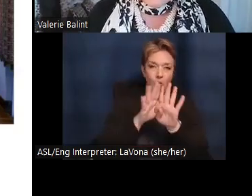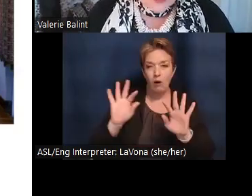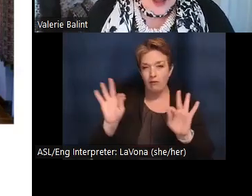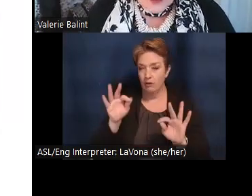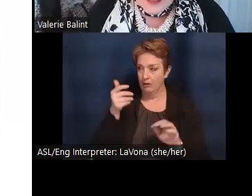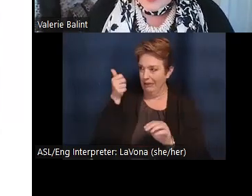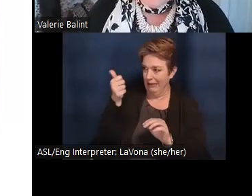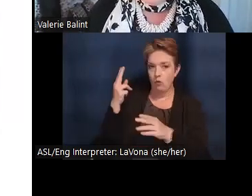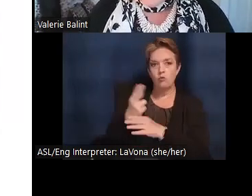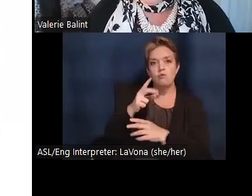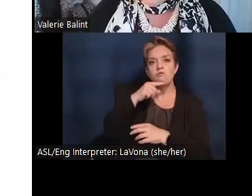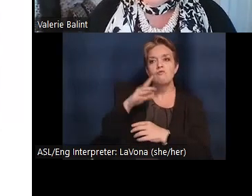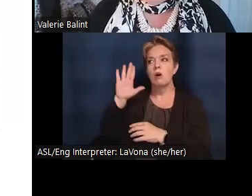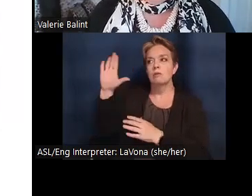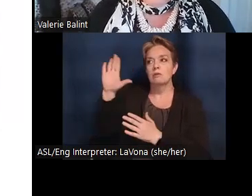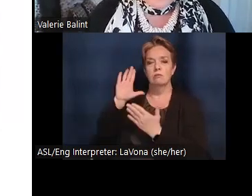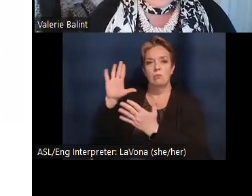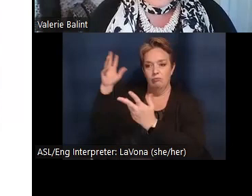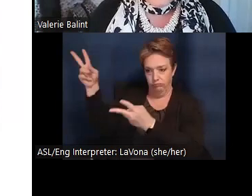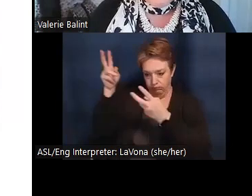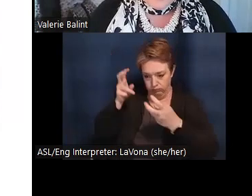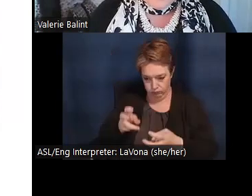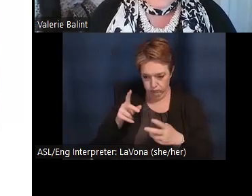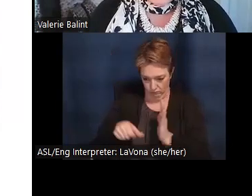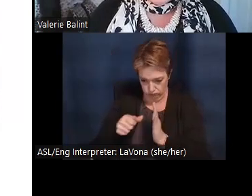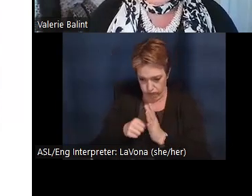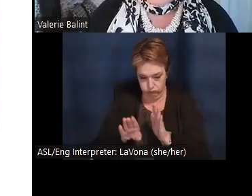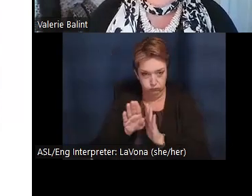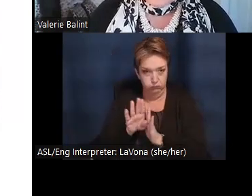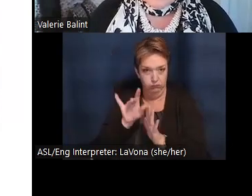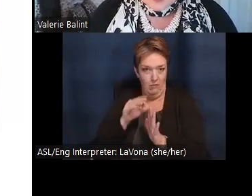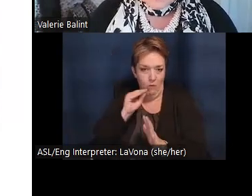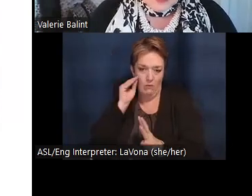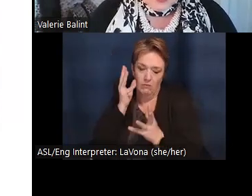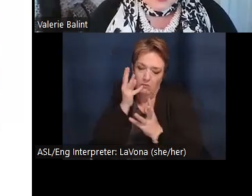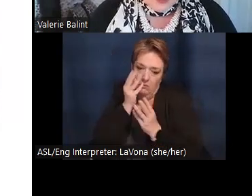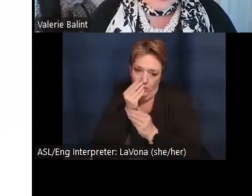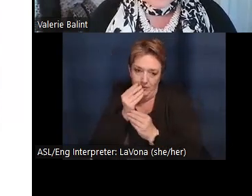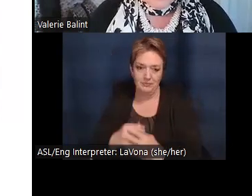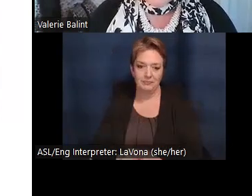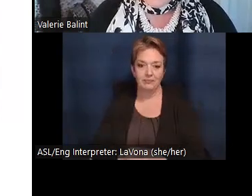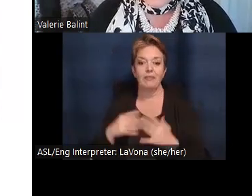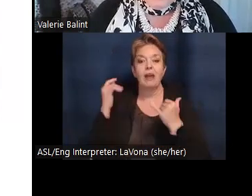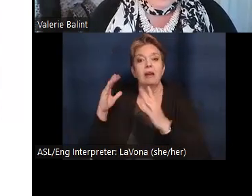But now let's set off for Abiquiú via Santa Fe, stopping at some must-see locales along the way,